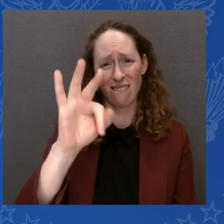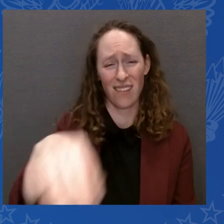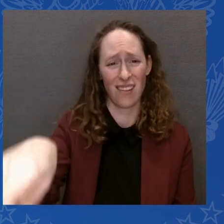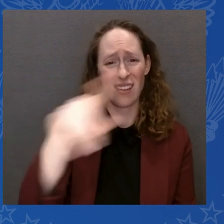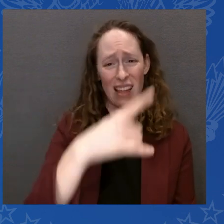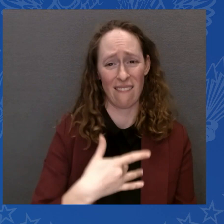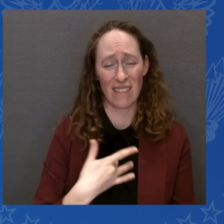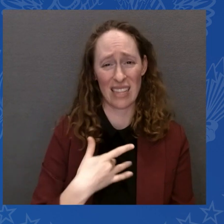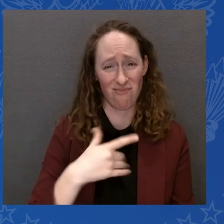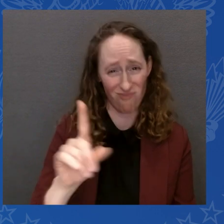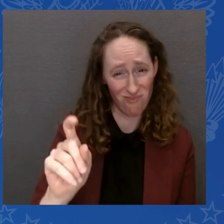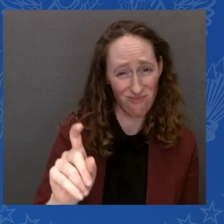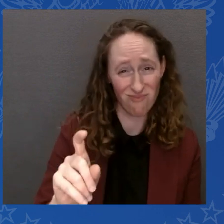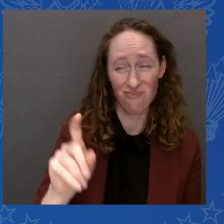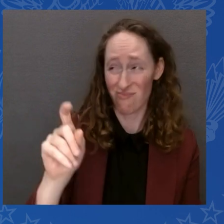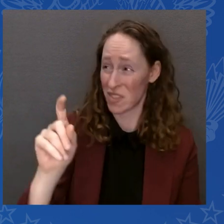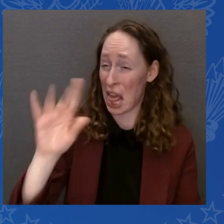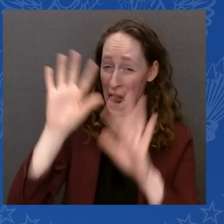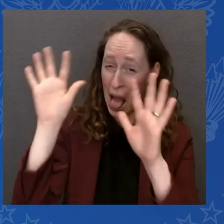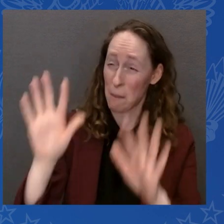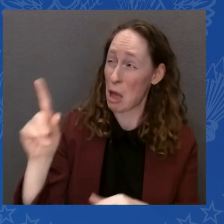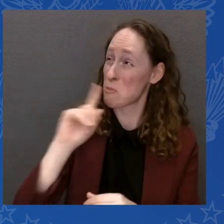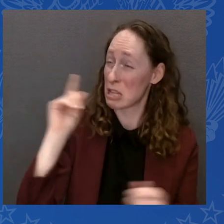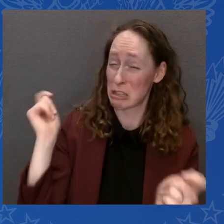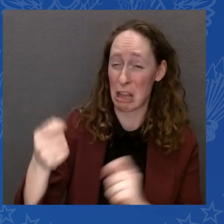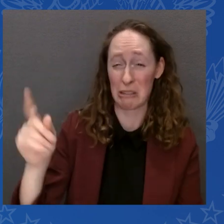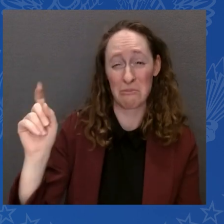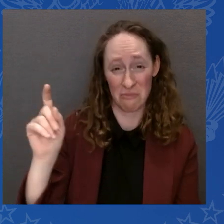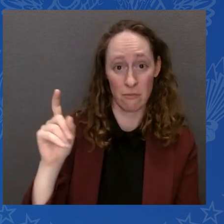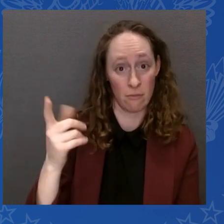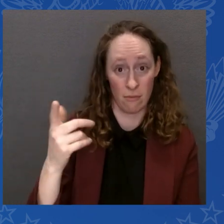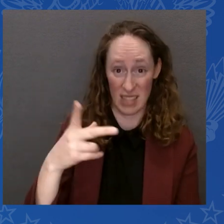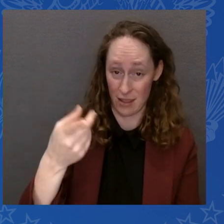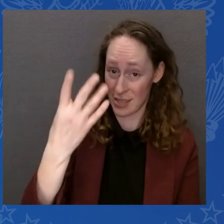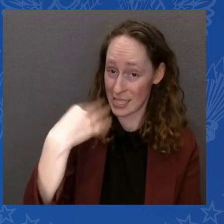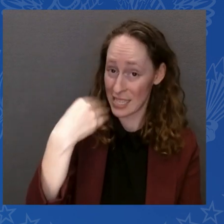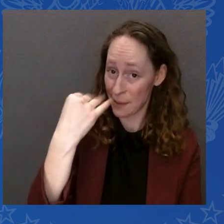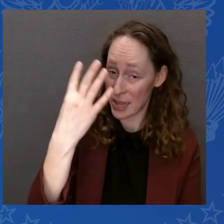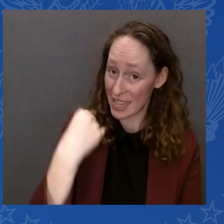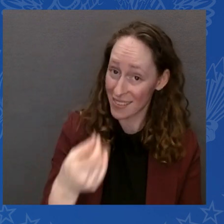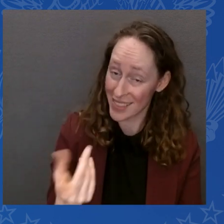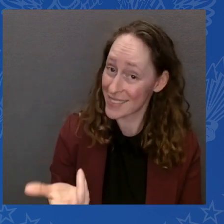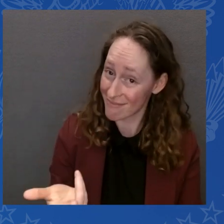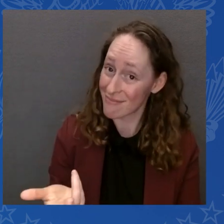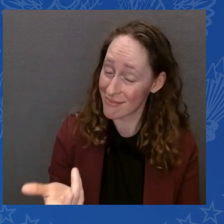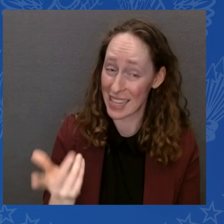You and I, along with the Vice President, have been in close touch since this storm hit and even before it hit,